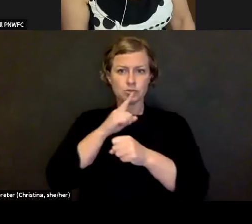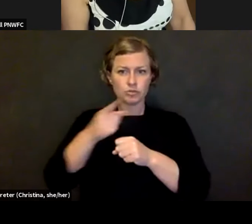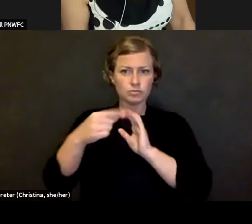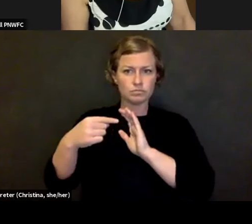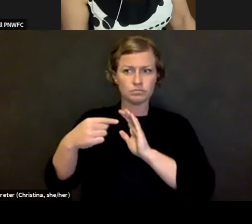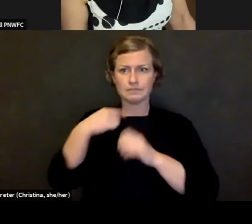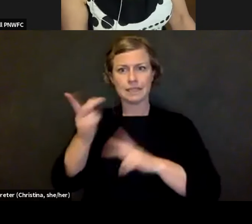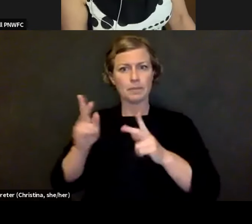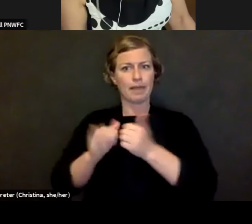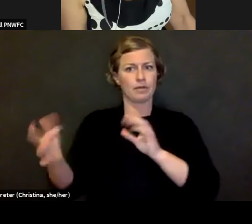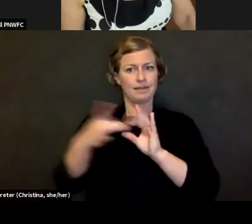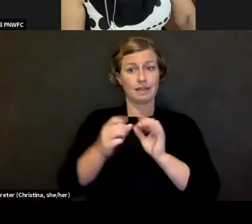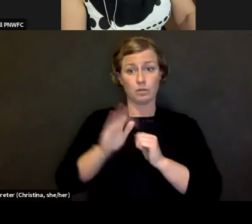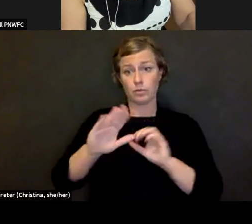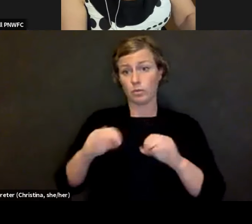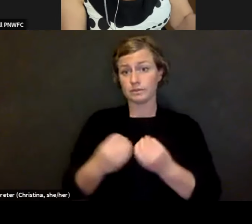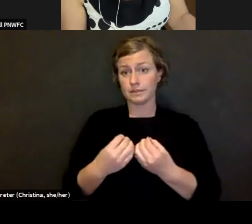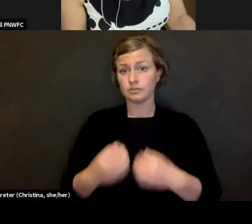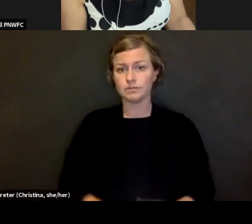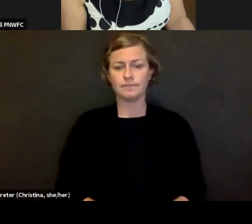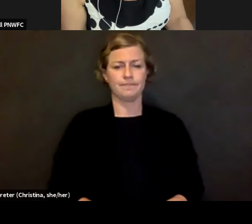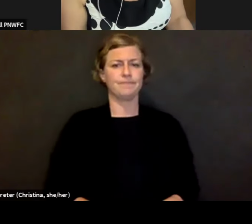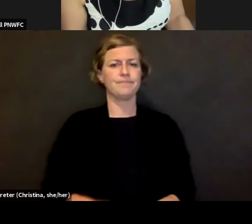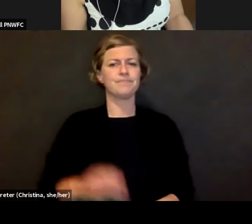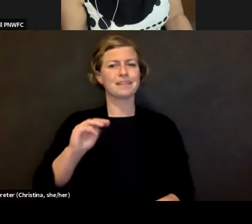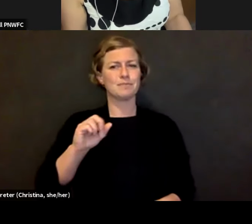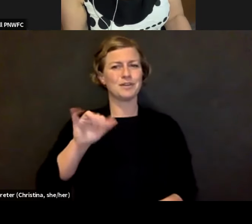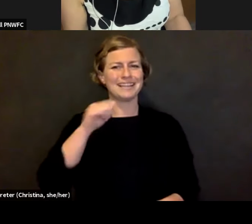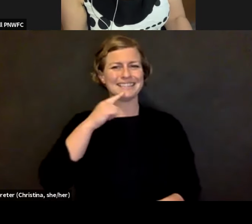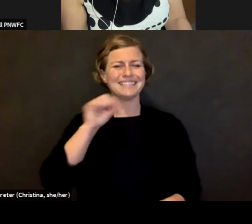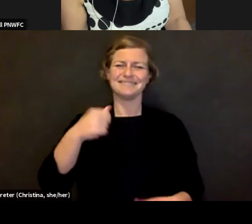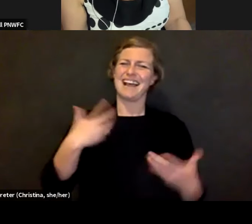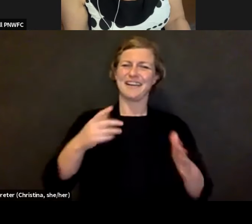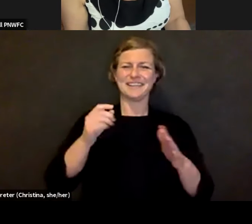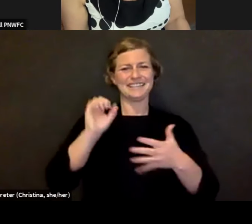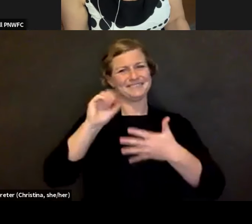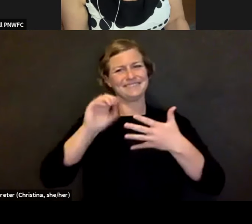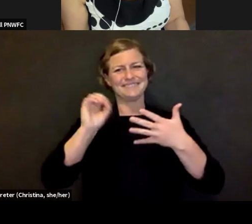start. If there's anything, about a minute each, if that's possible. I just want to be able to make sure that everybody can get connected